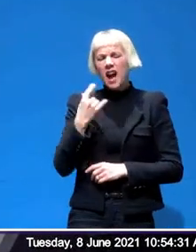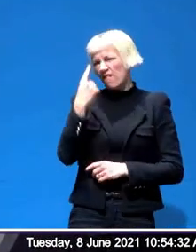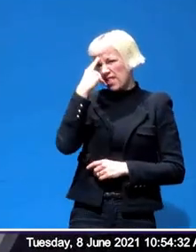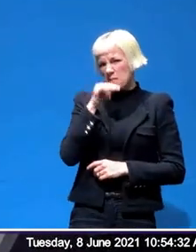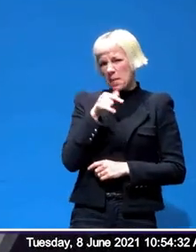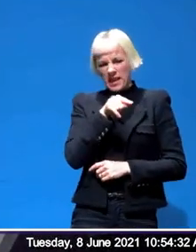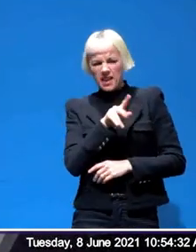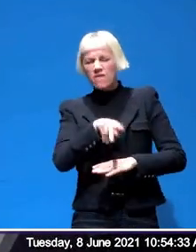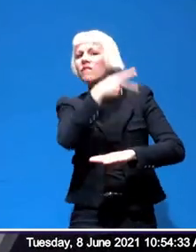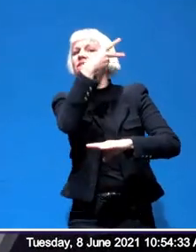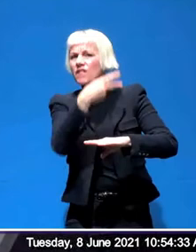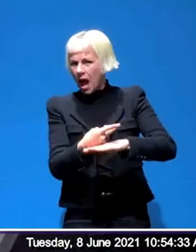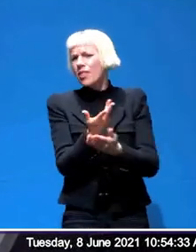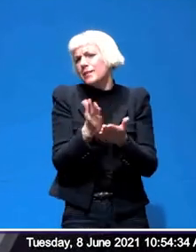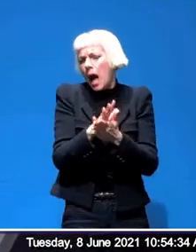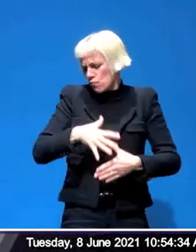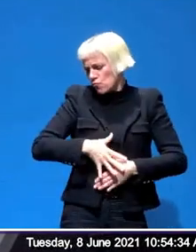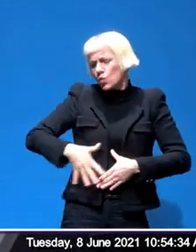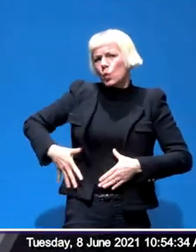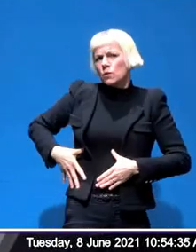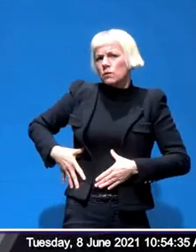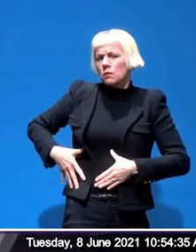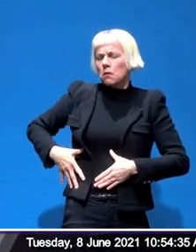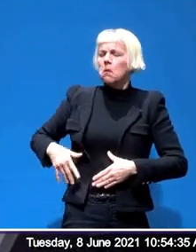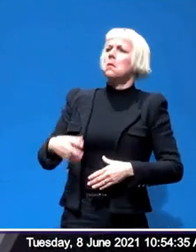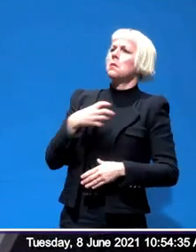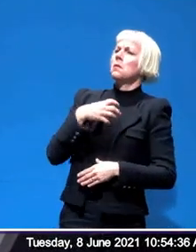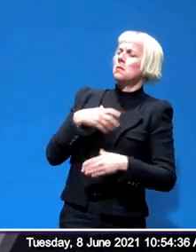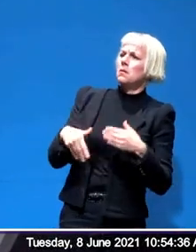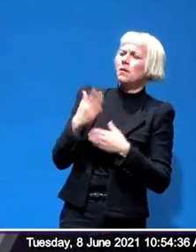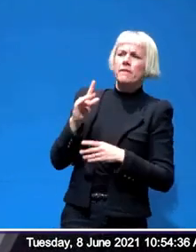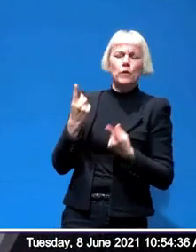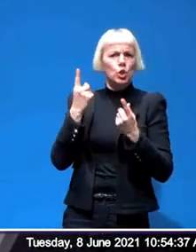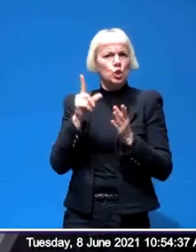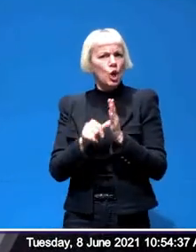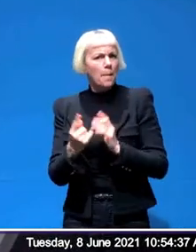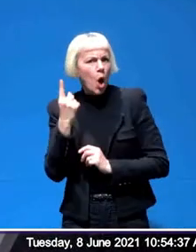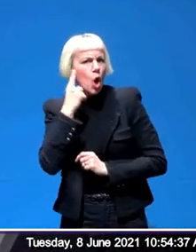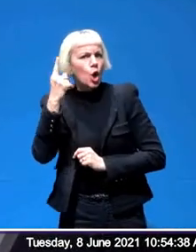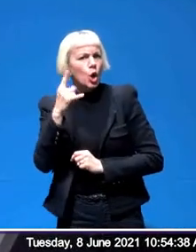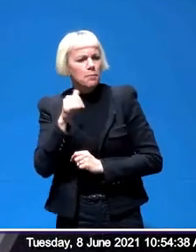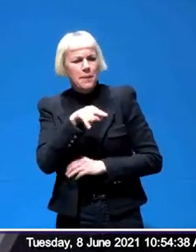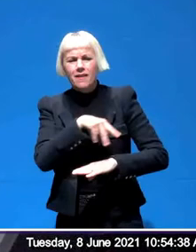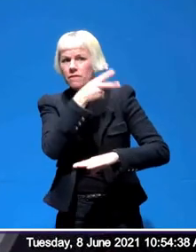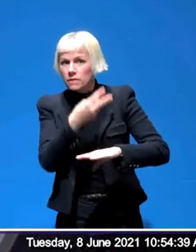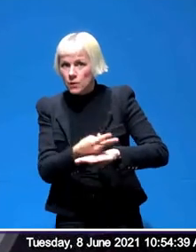This was the first time this had been suggested to me and came as a surprise because I had never known Daniel to have a fall